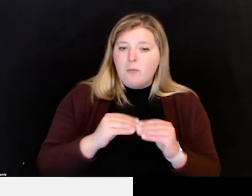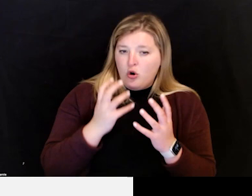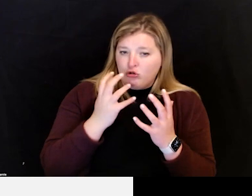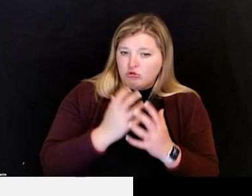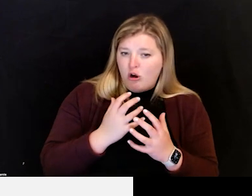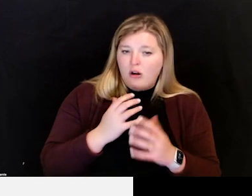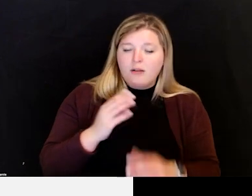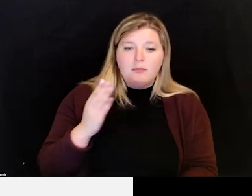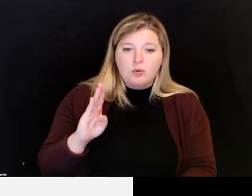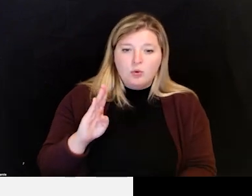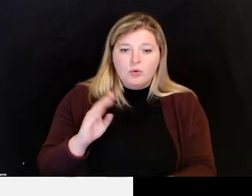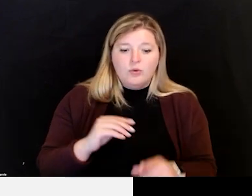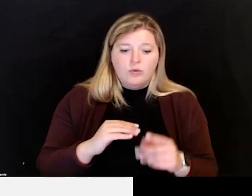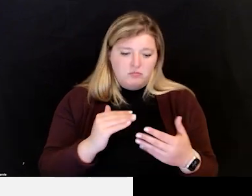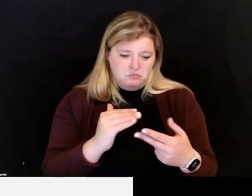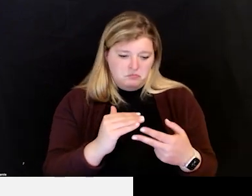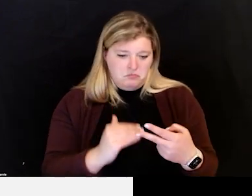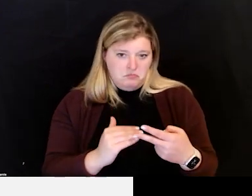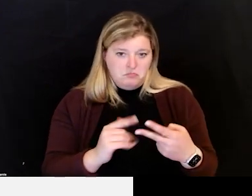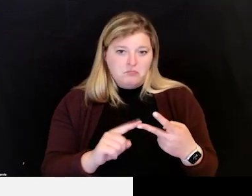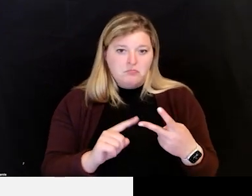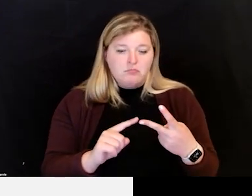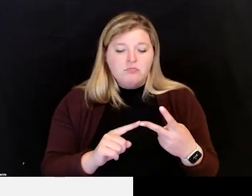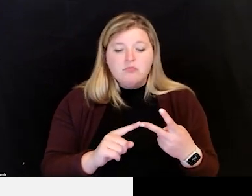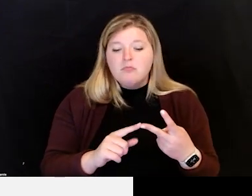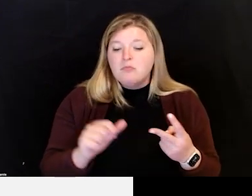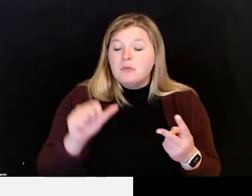and it's not dramatically deeper,